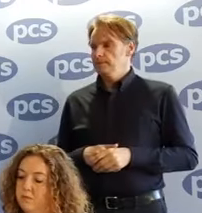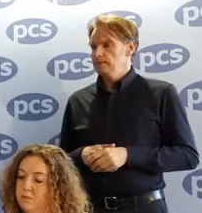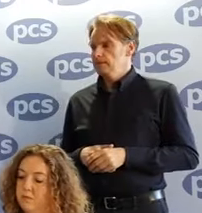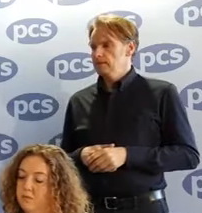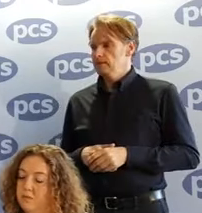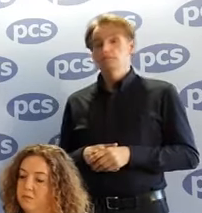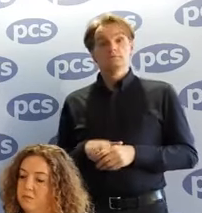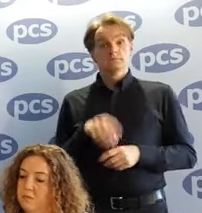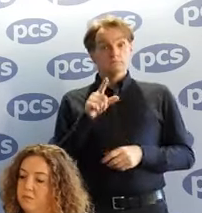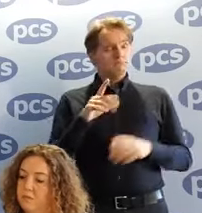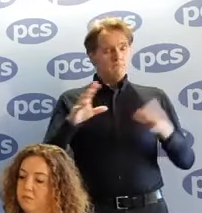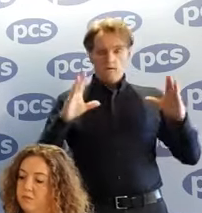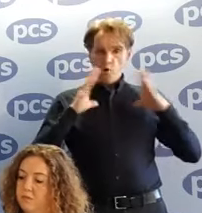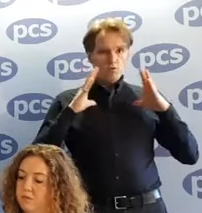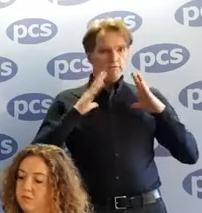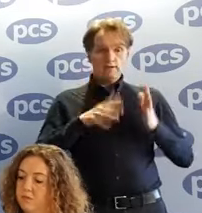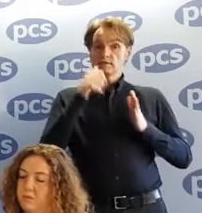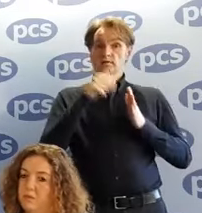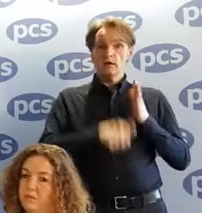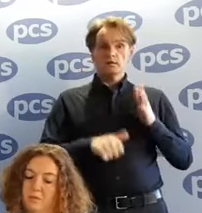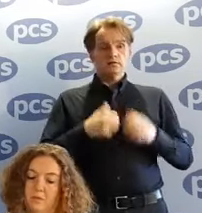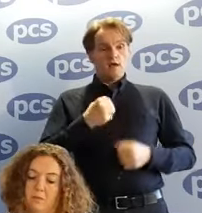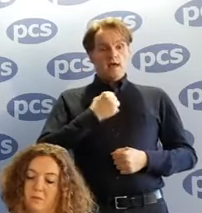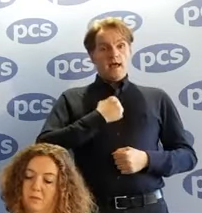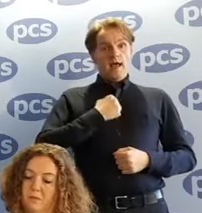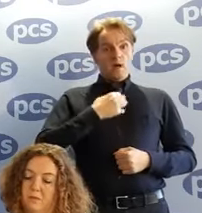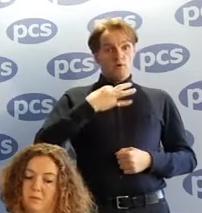we've already started. Many of our reps will know we've already had pay